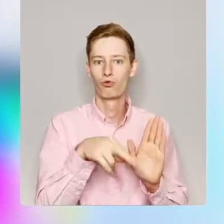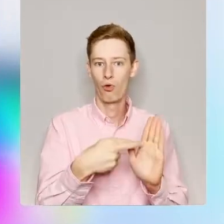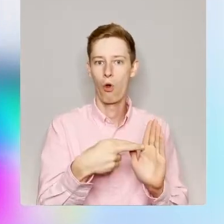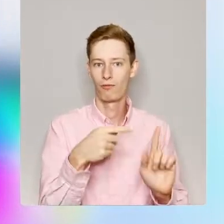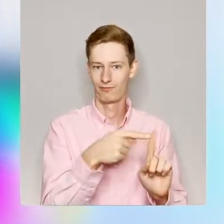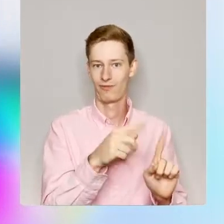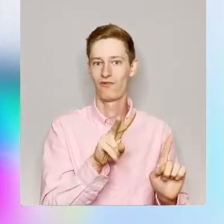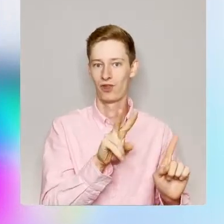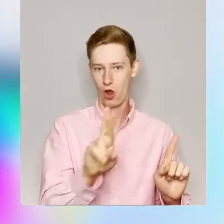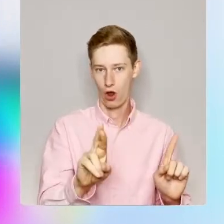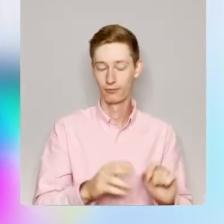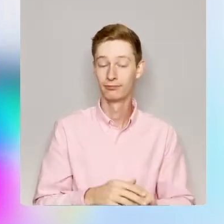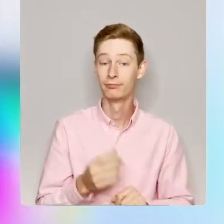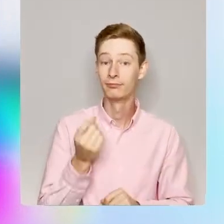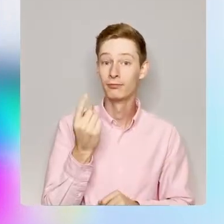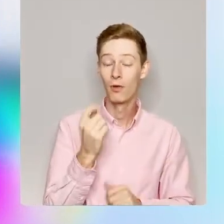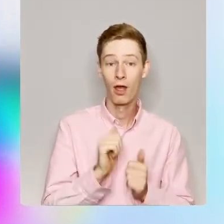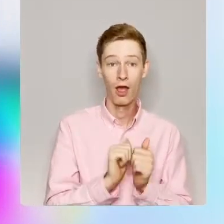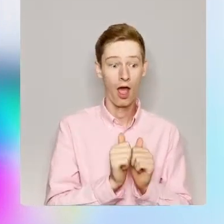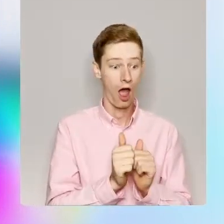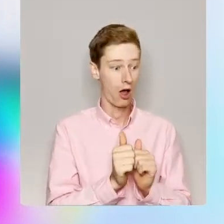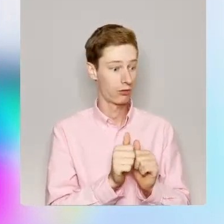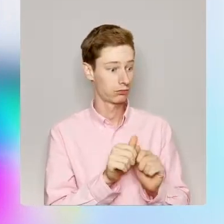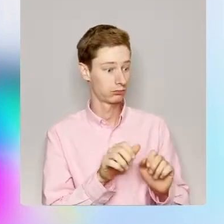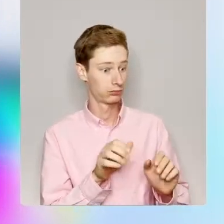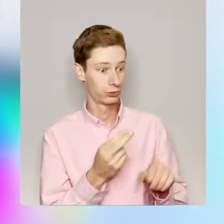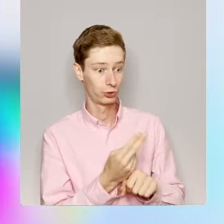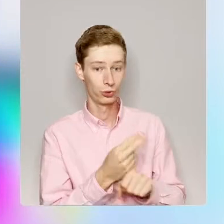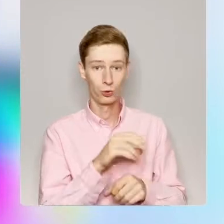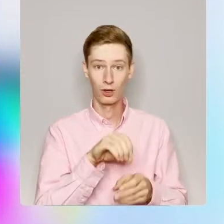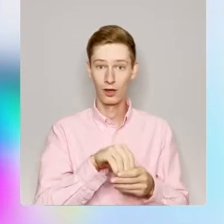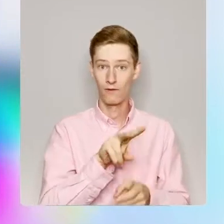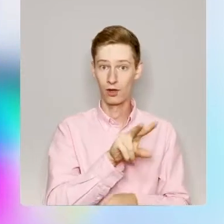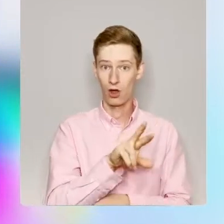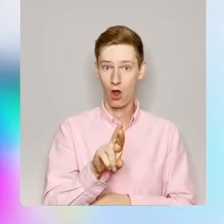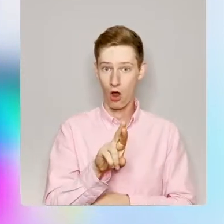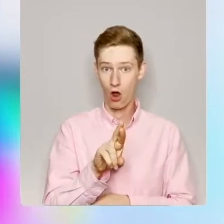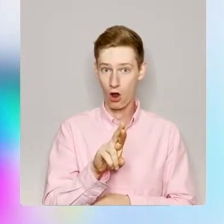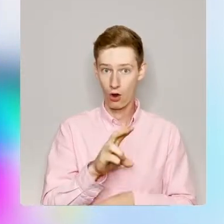In order to understand the role Spatial Audio should play in the virtual world, we first have to think